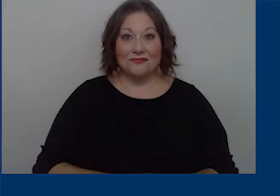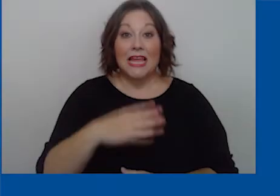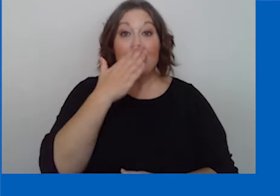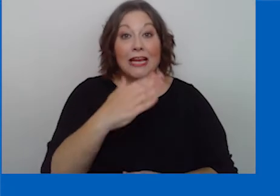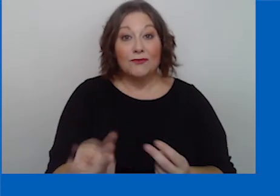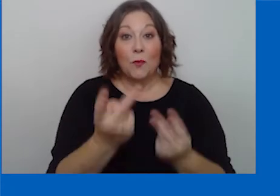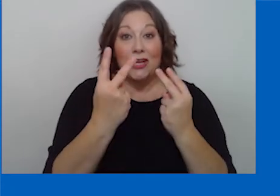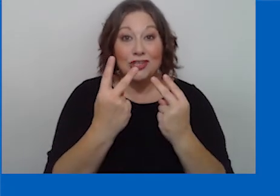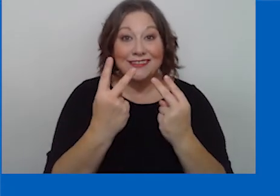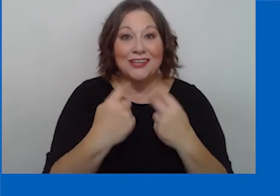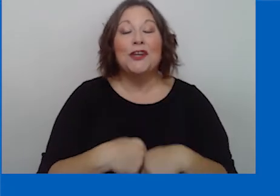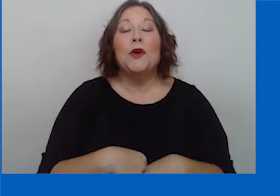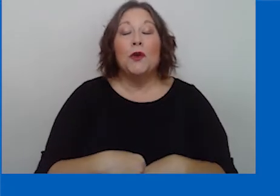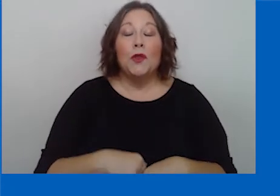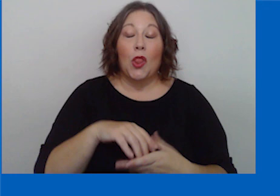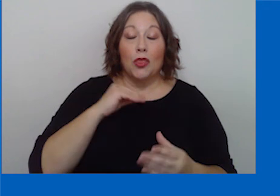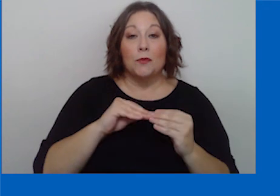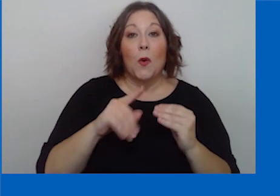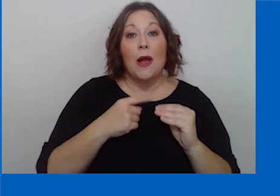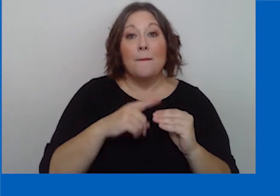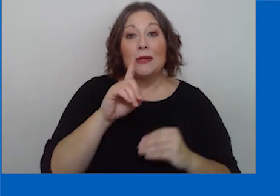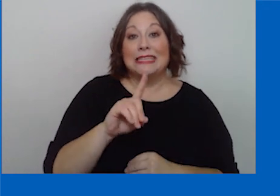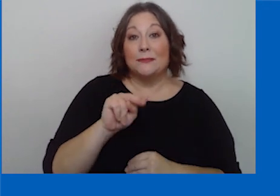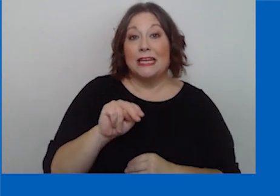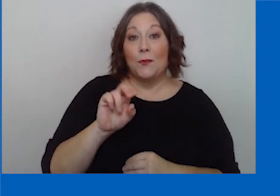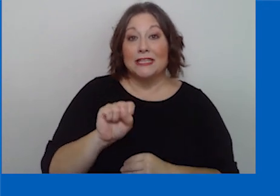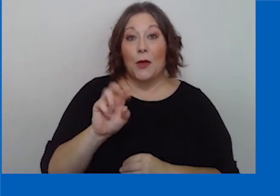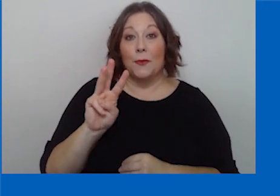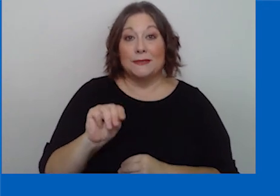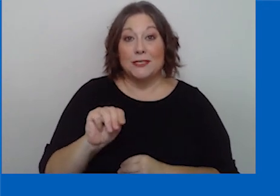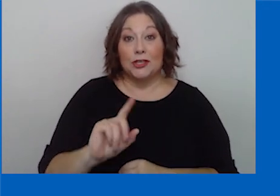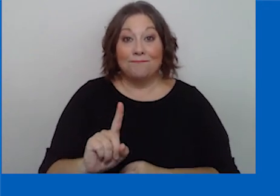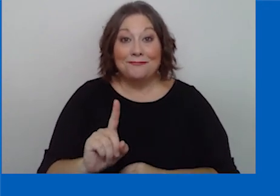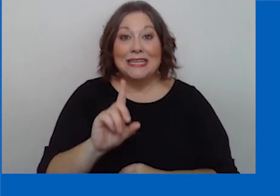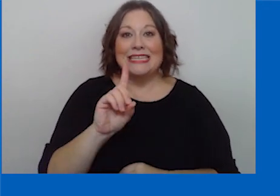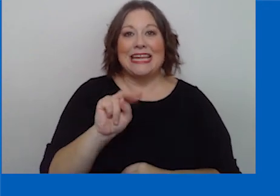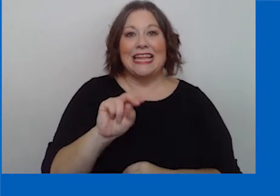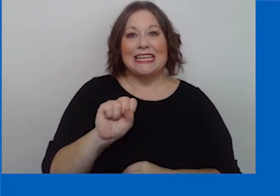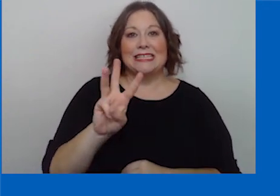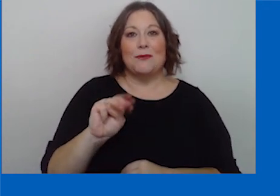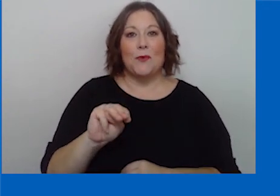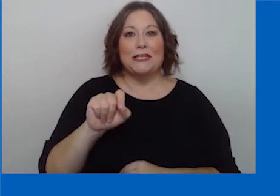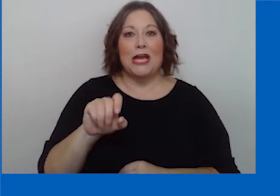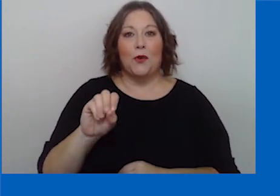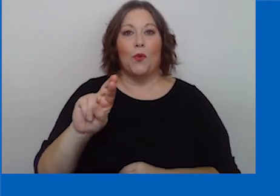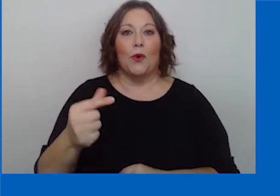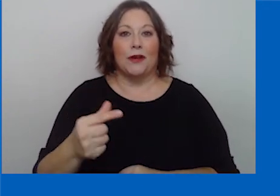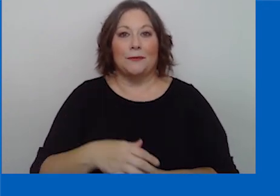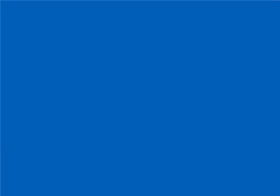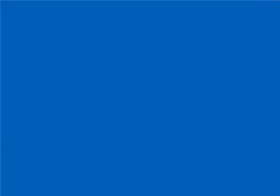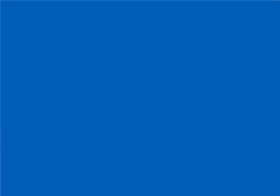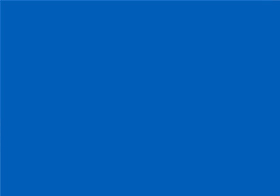Thanks for watching. Learn more about Disability Network Southwest Michigan at dnswm.org.